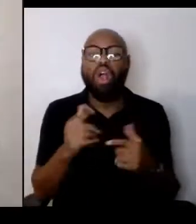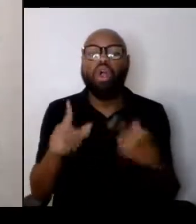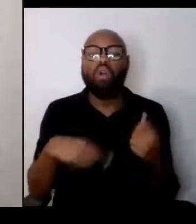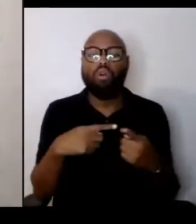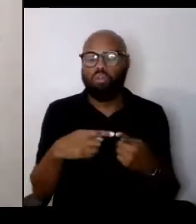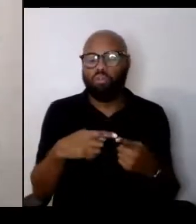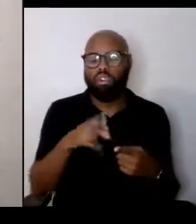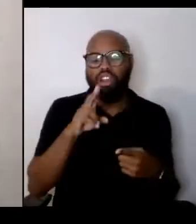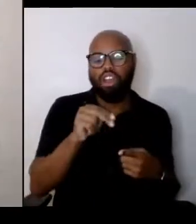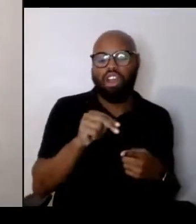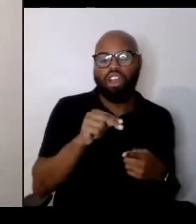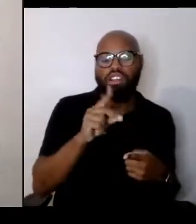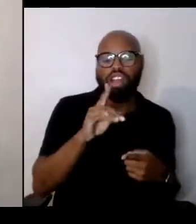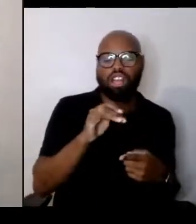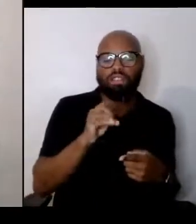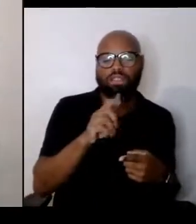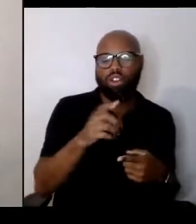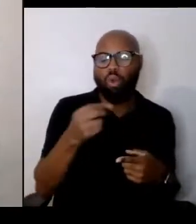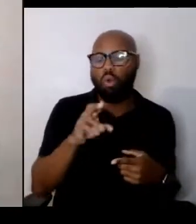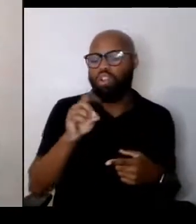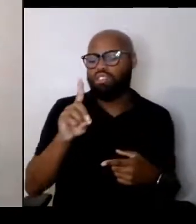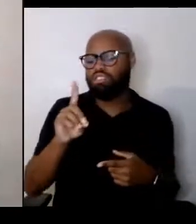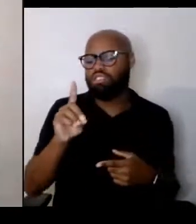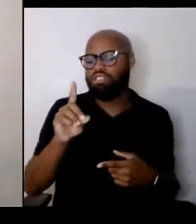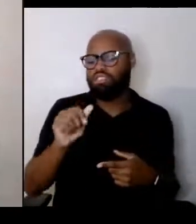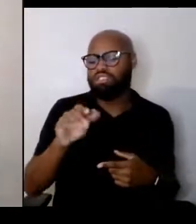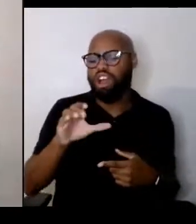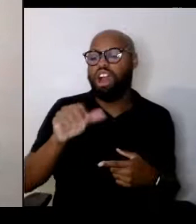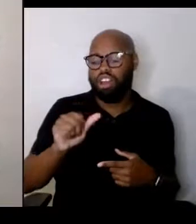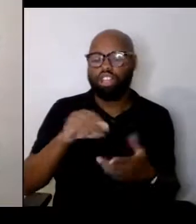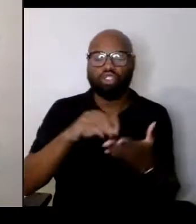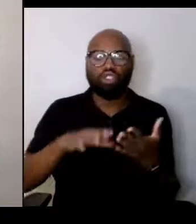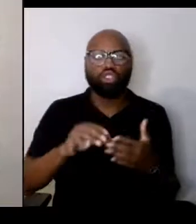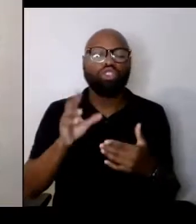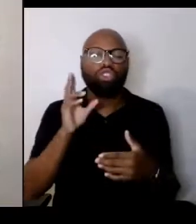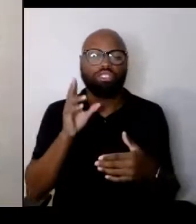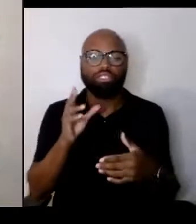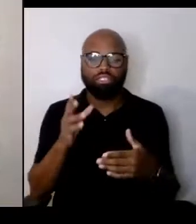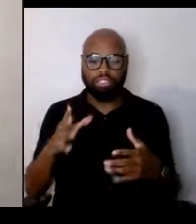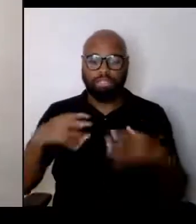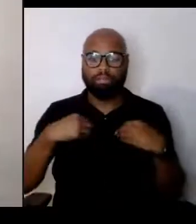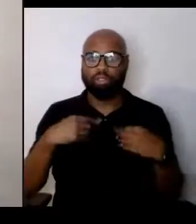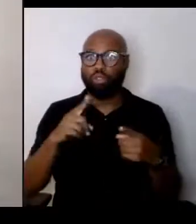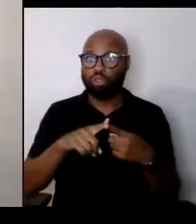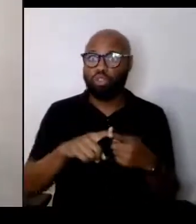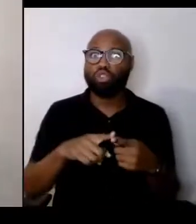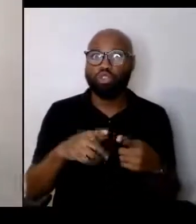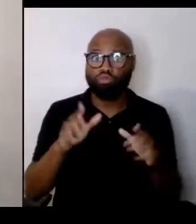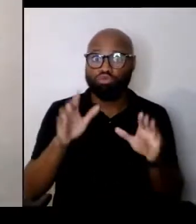are being admitted to these really great universities and colleges and specifically NYU,